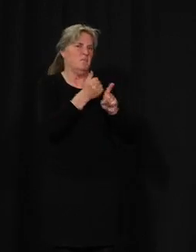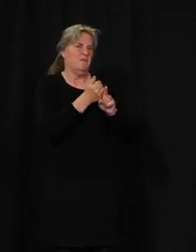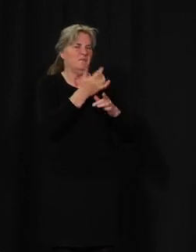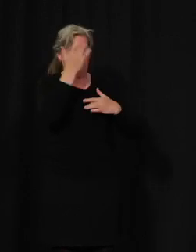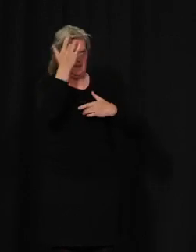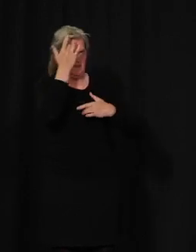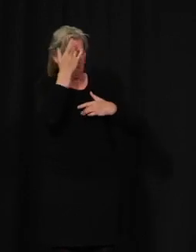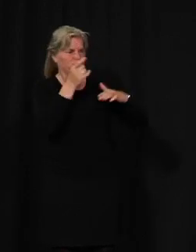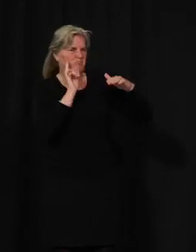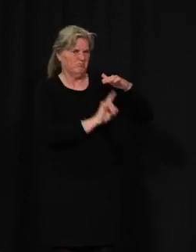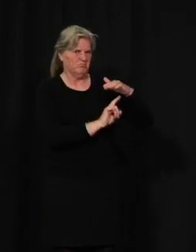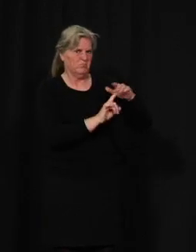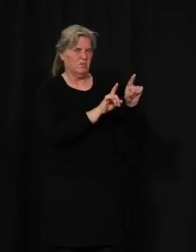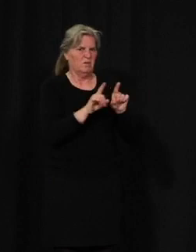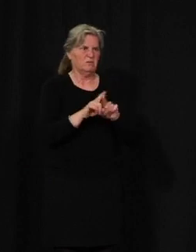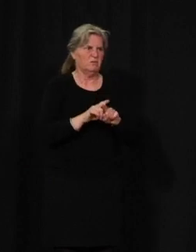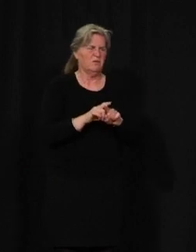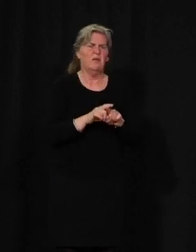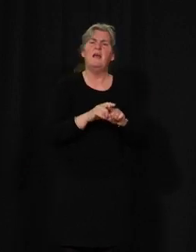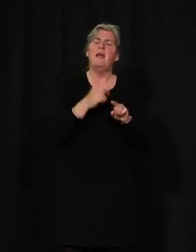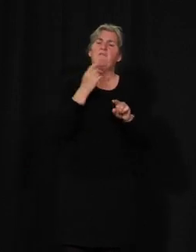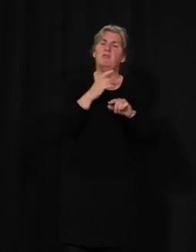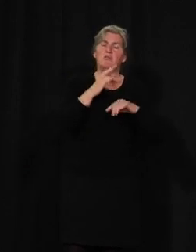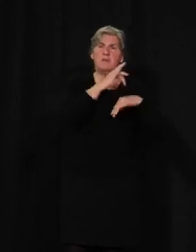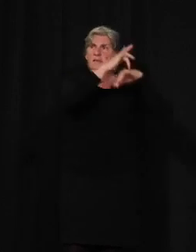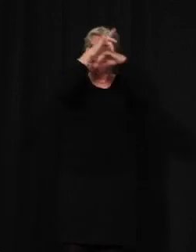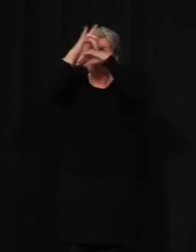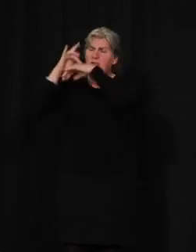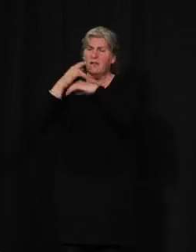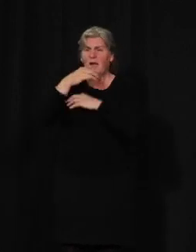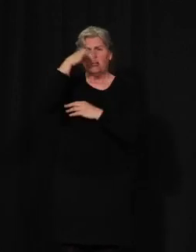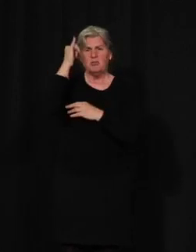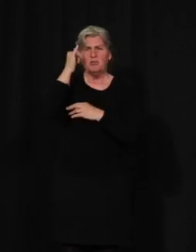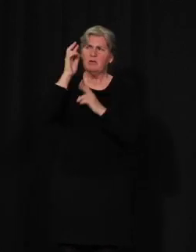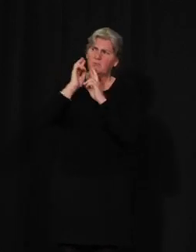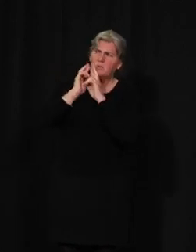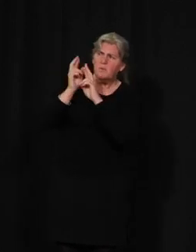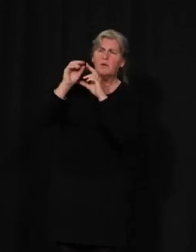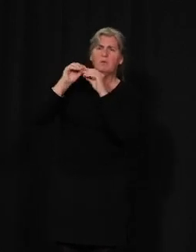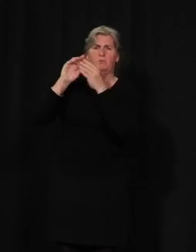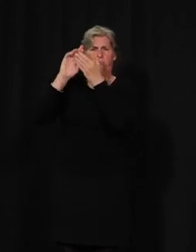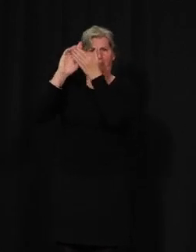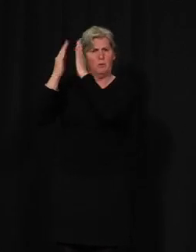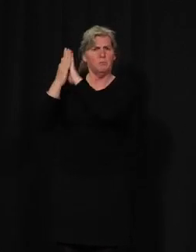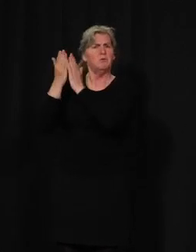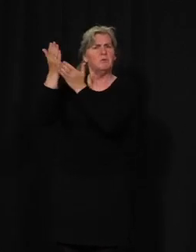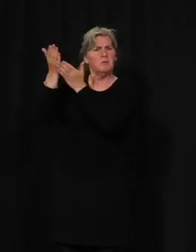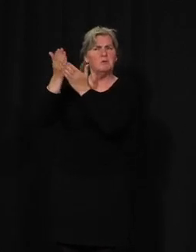community, do so respectfully ad only if you're welcome.